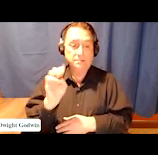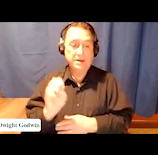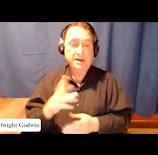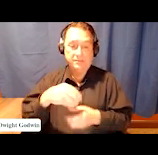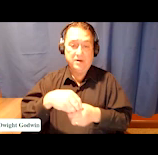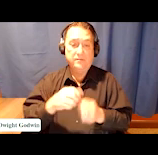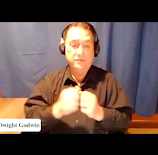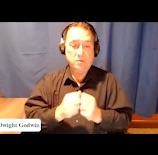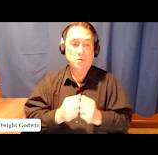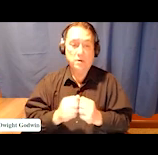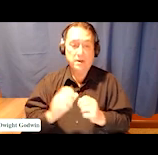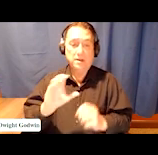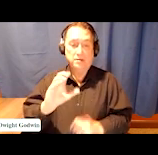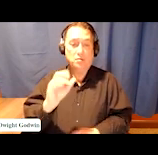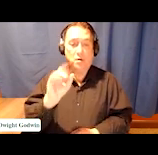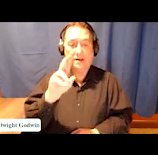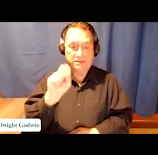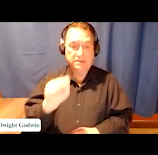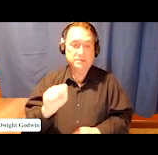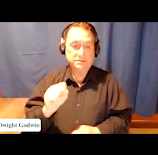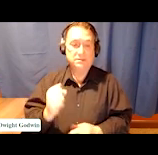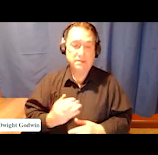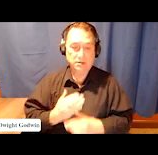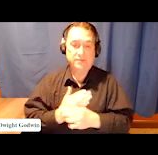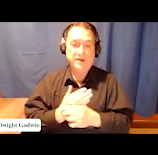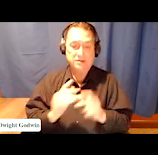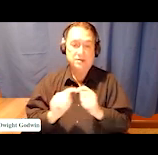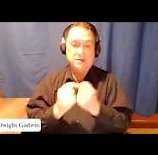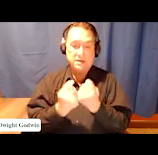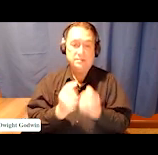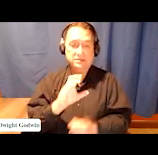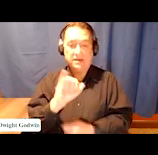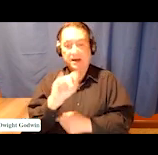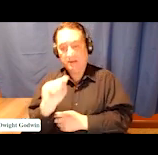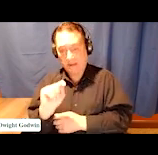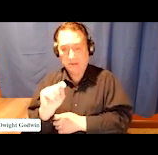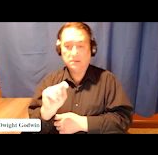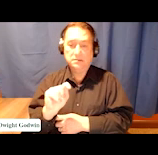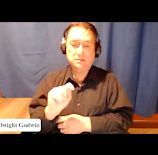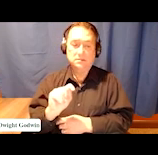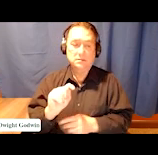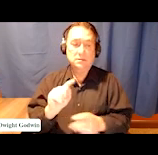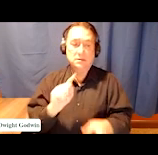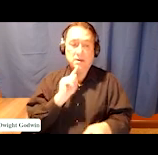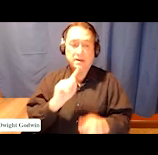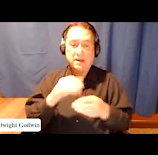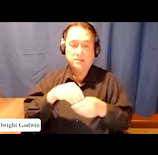crisis intervention team training and other programmatic elements of a CIT program in a community.